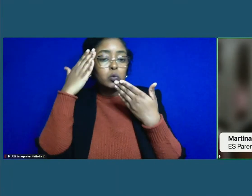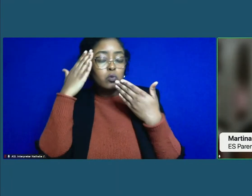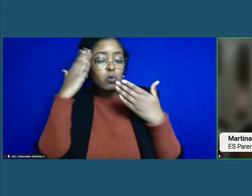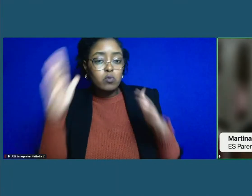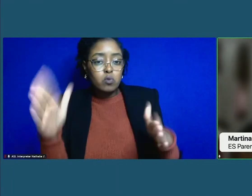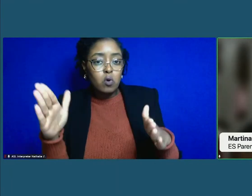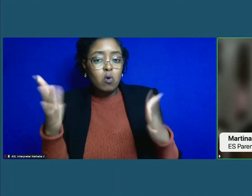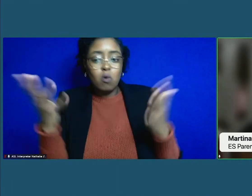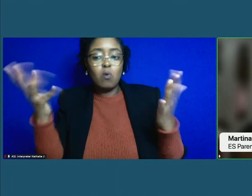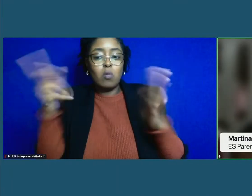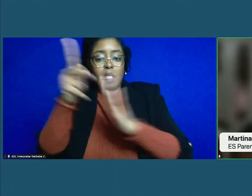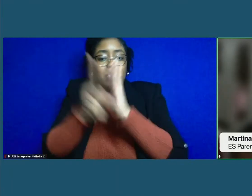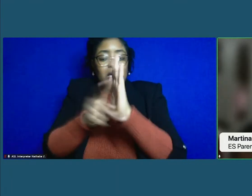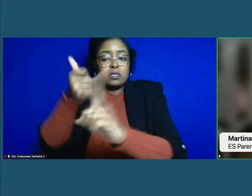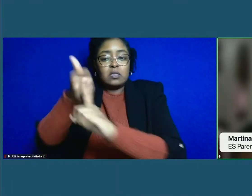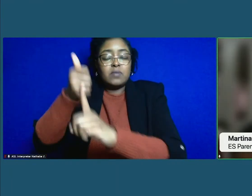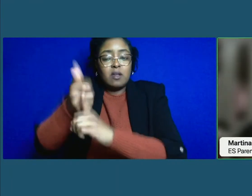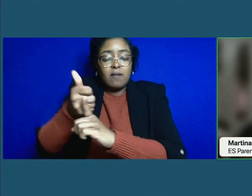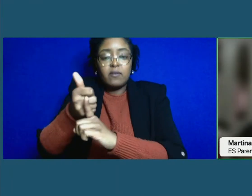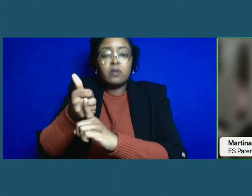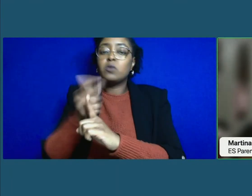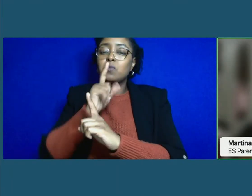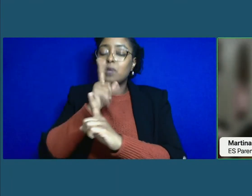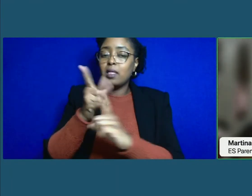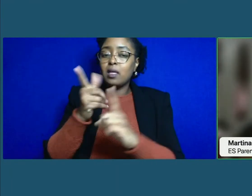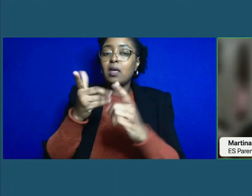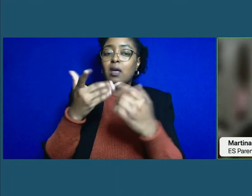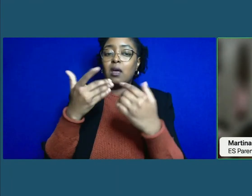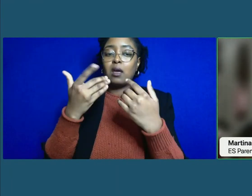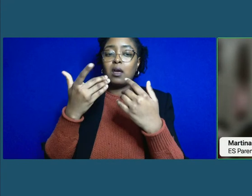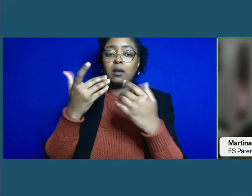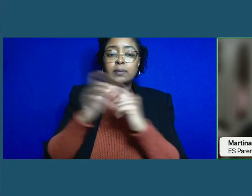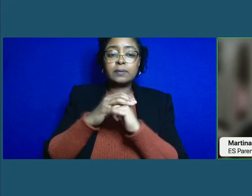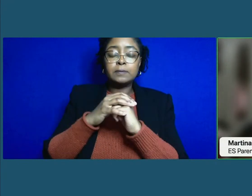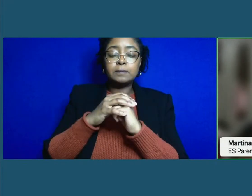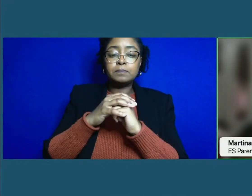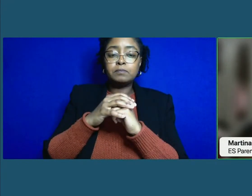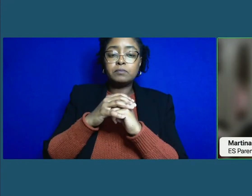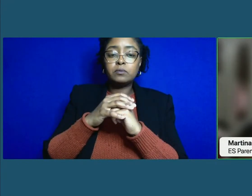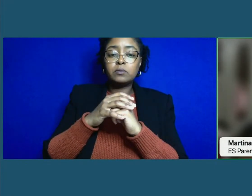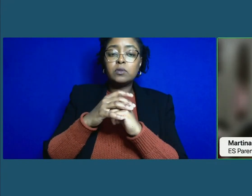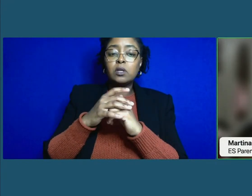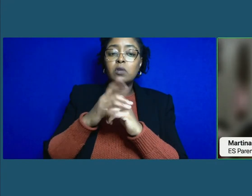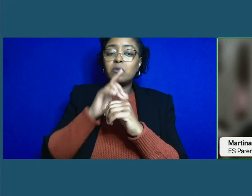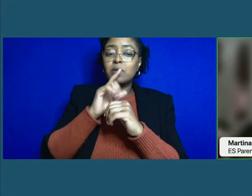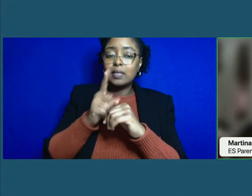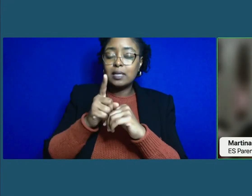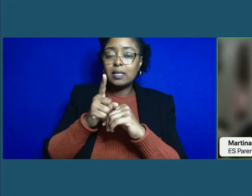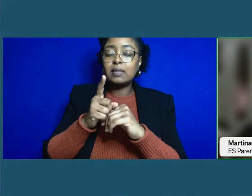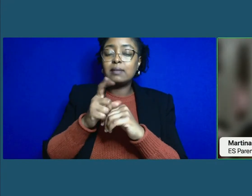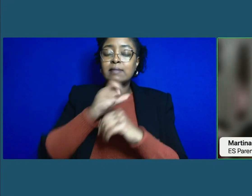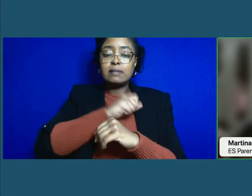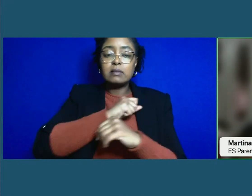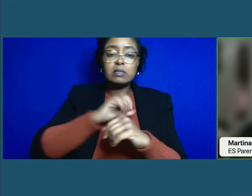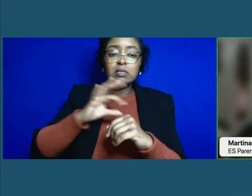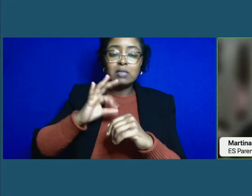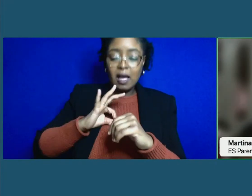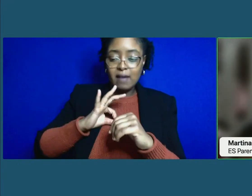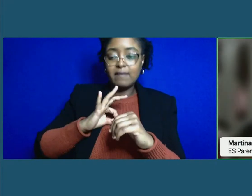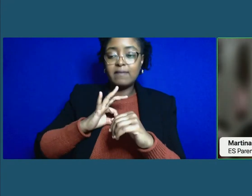into some of these conversations because they don't know what the policies are. And there's really